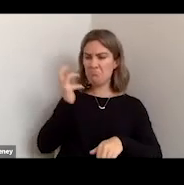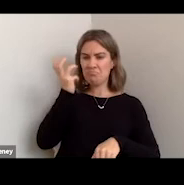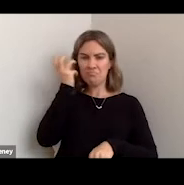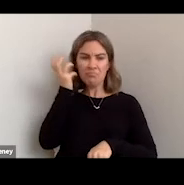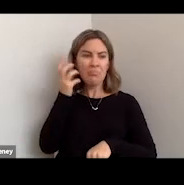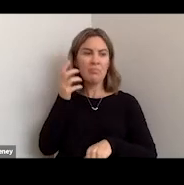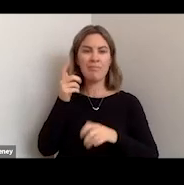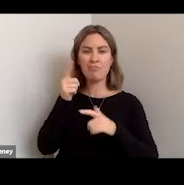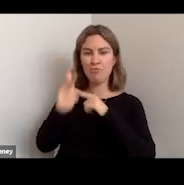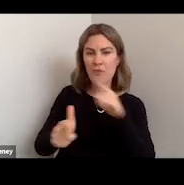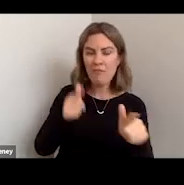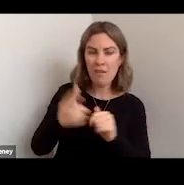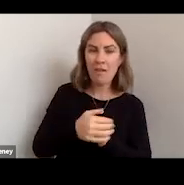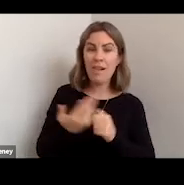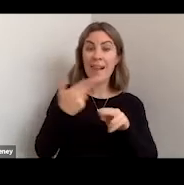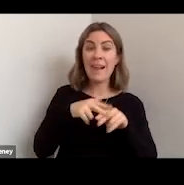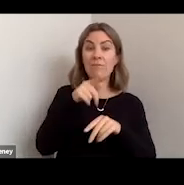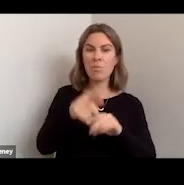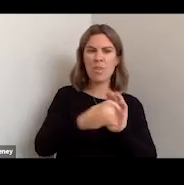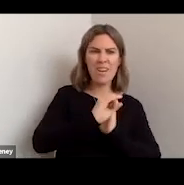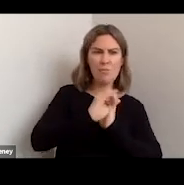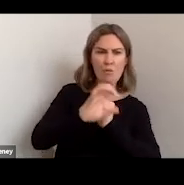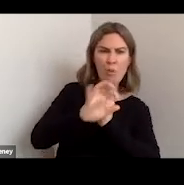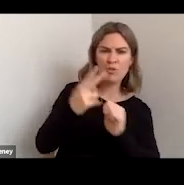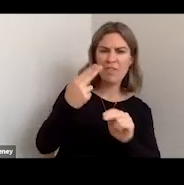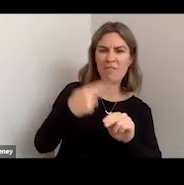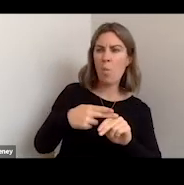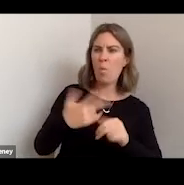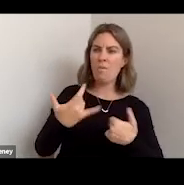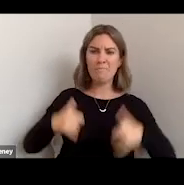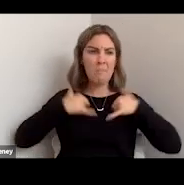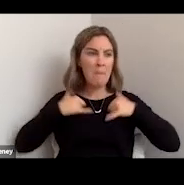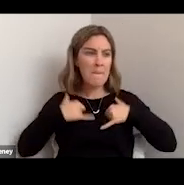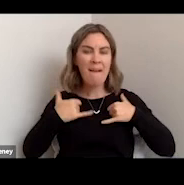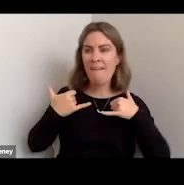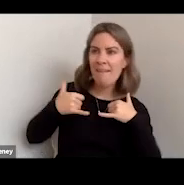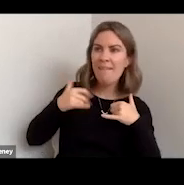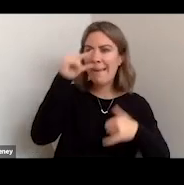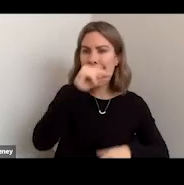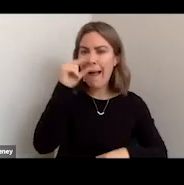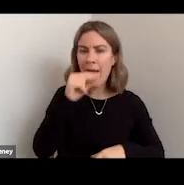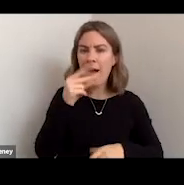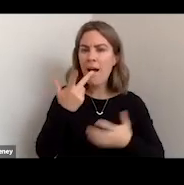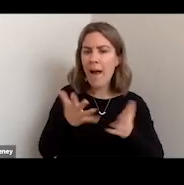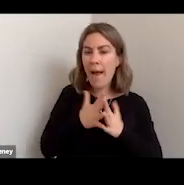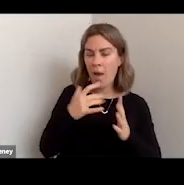coming to Australia then you'd more than likely be talking to them on